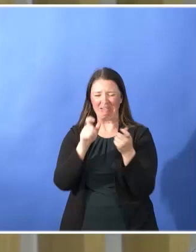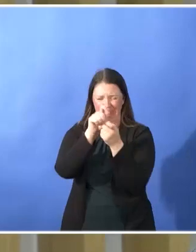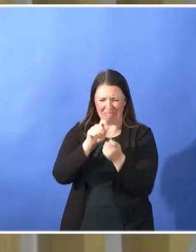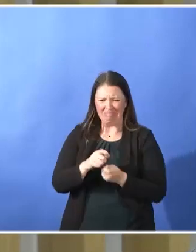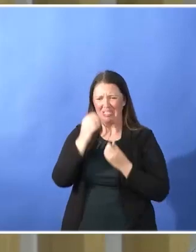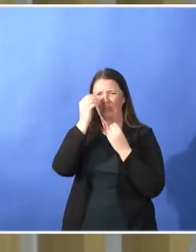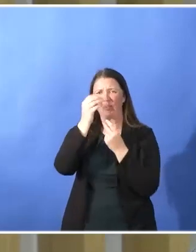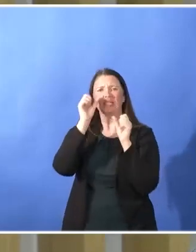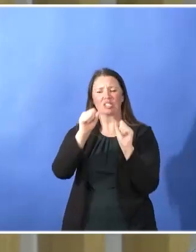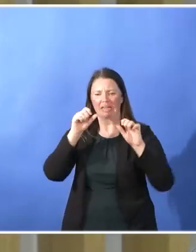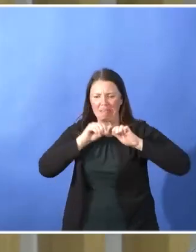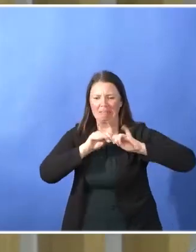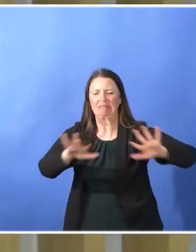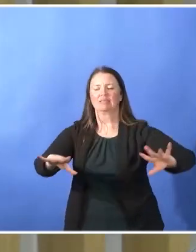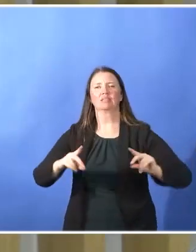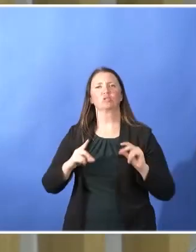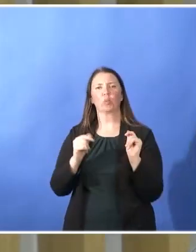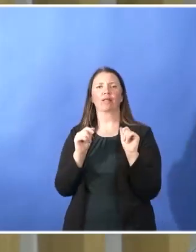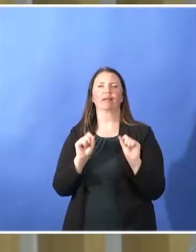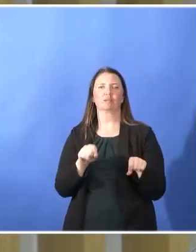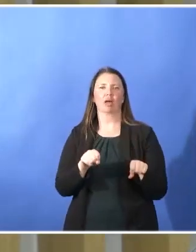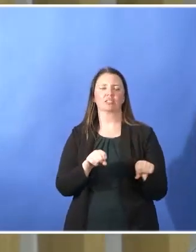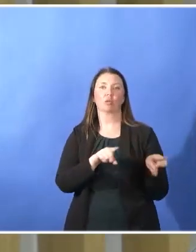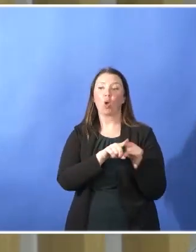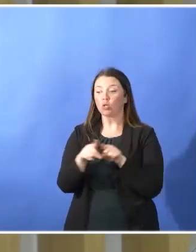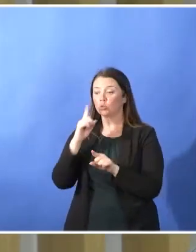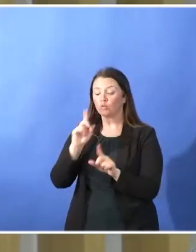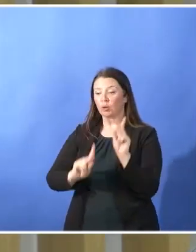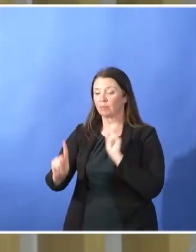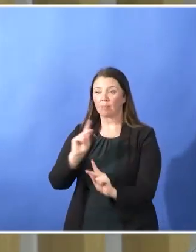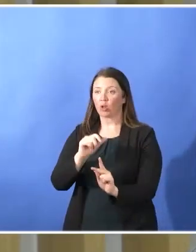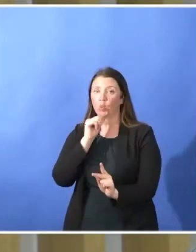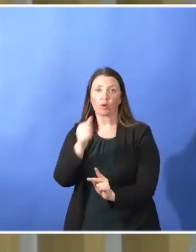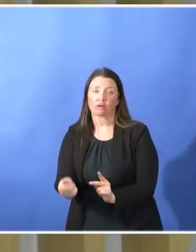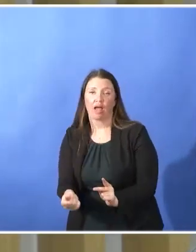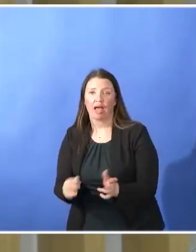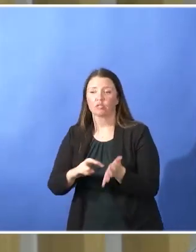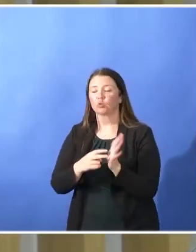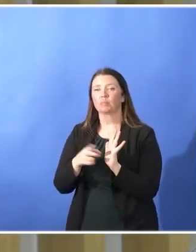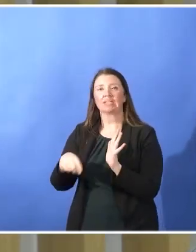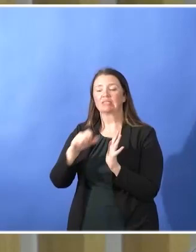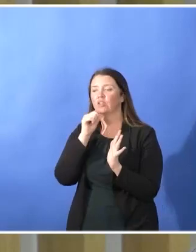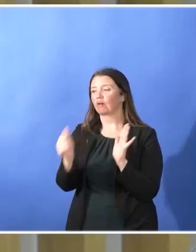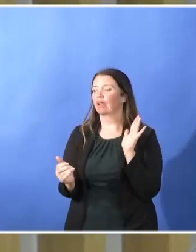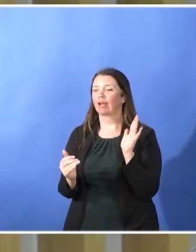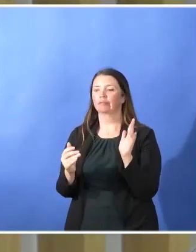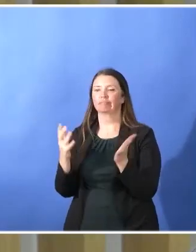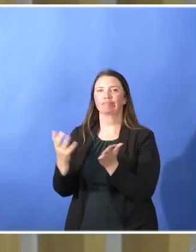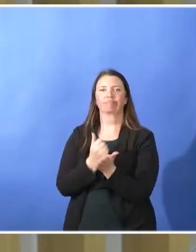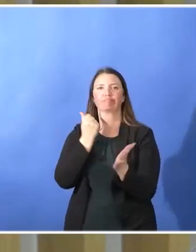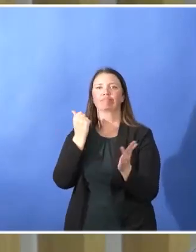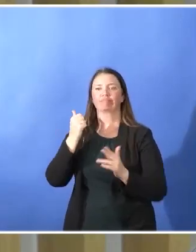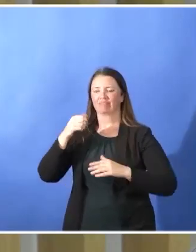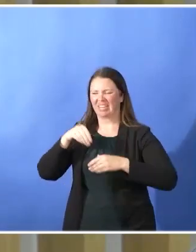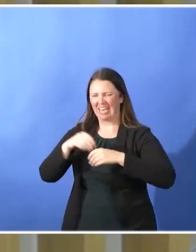WHO WEREN'T. HE MADE VERY, VERY CLEAR TO ME SOMETHING I HAD NOT GRASPED BEFORE -- INFORMATION AND